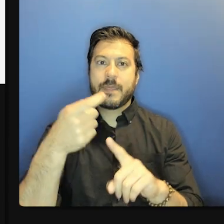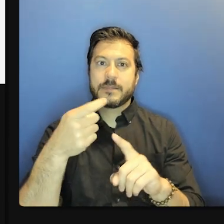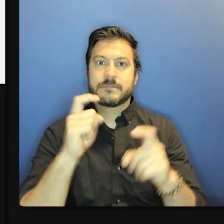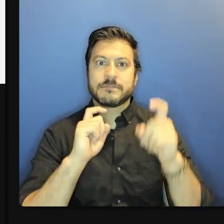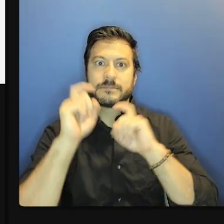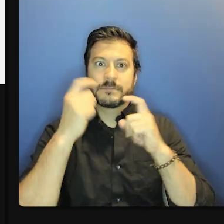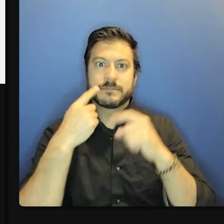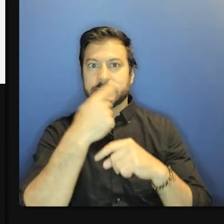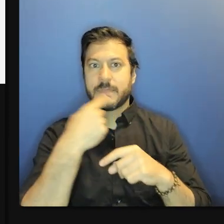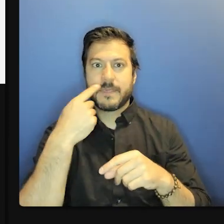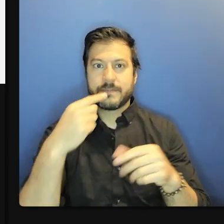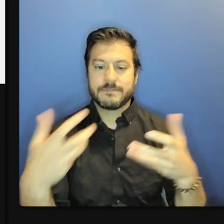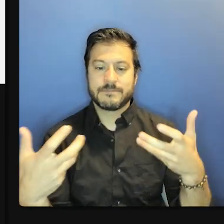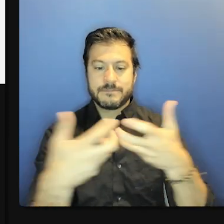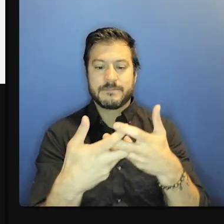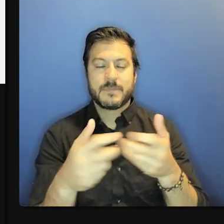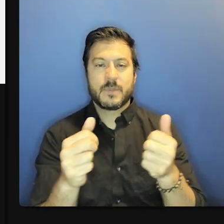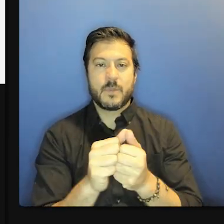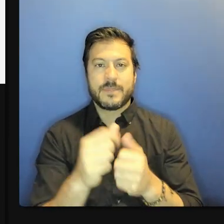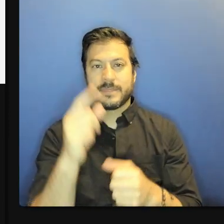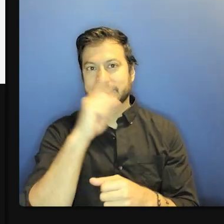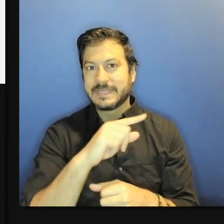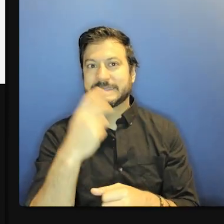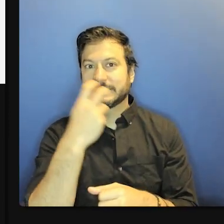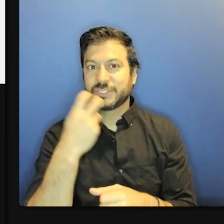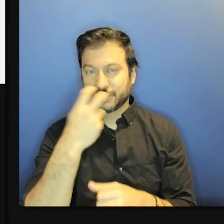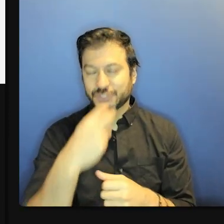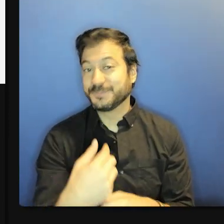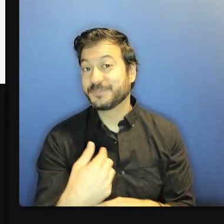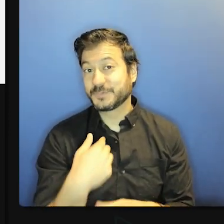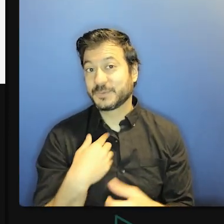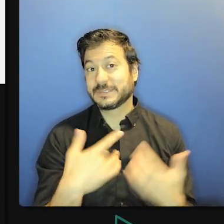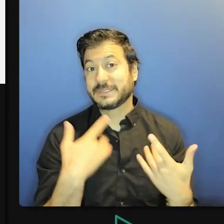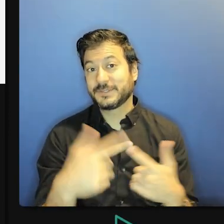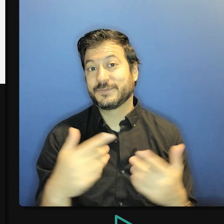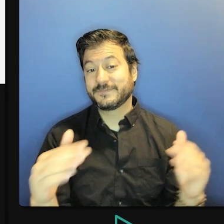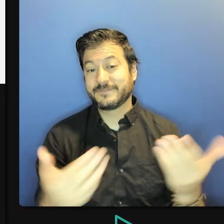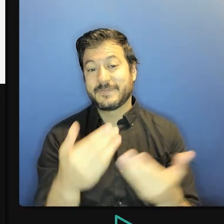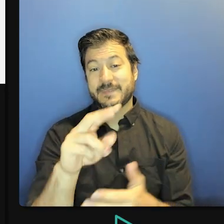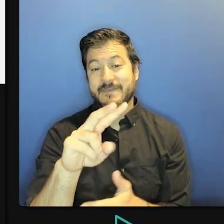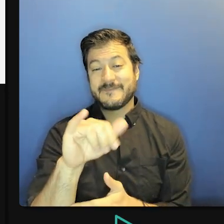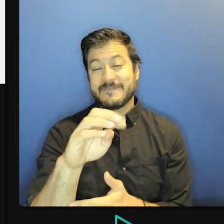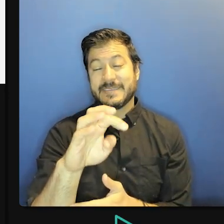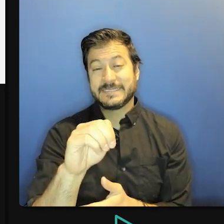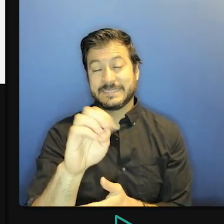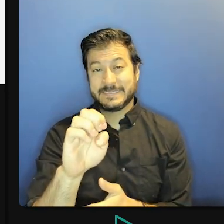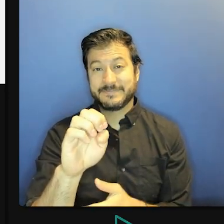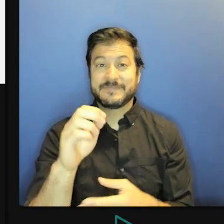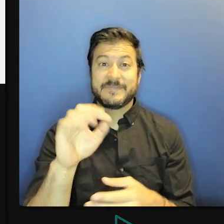that automatically animates its mouth movements in unison with synthetic speech. We are excited to introduce the Viseme feature